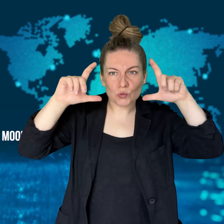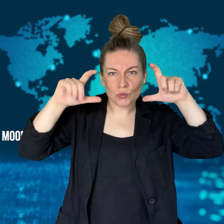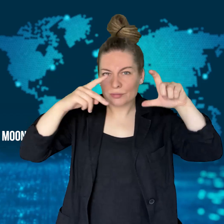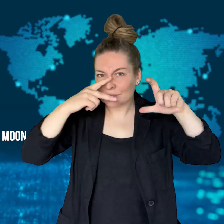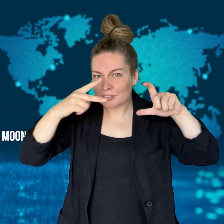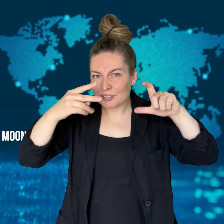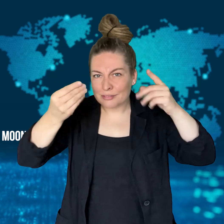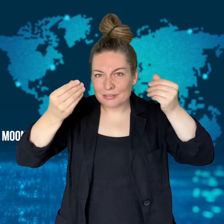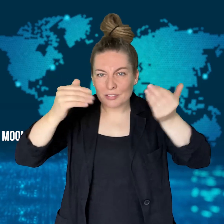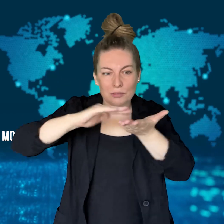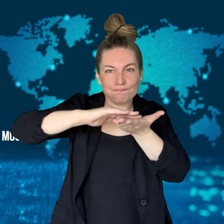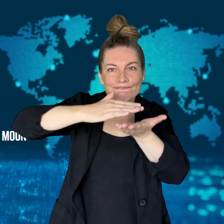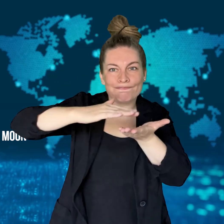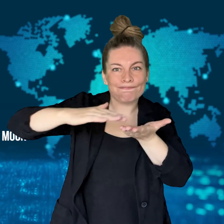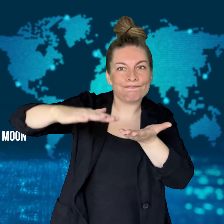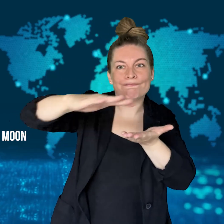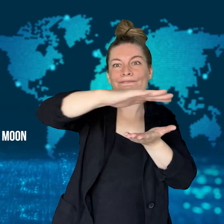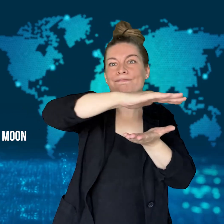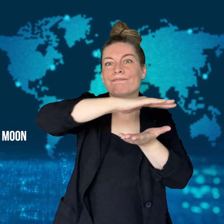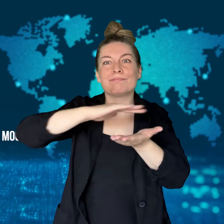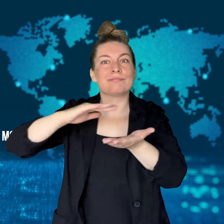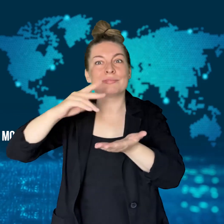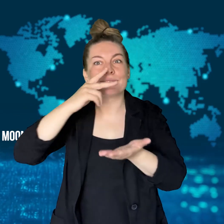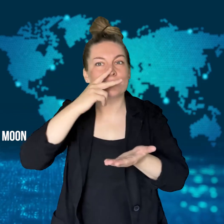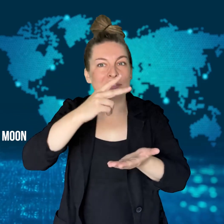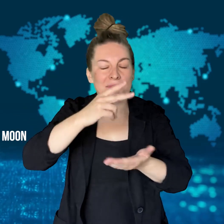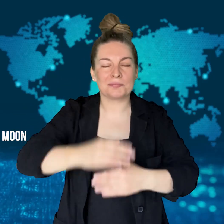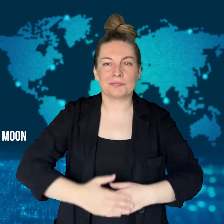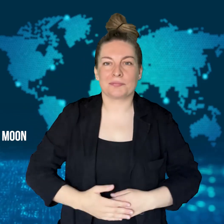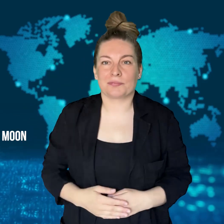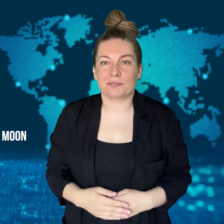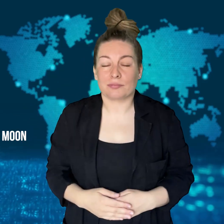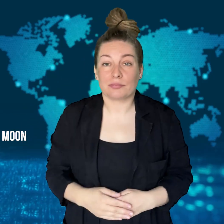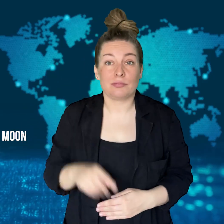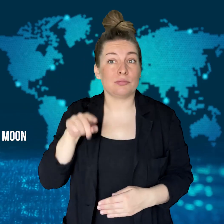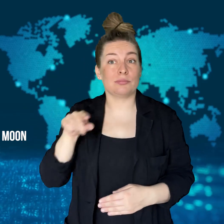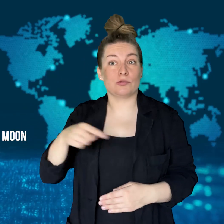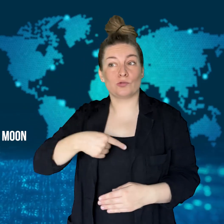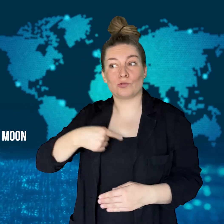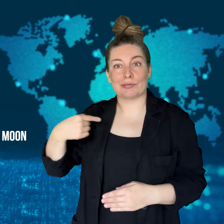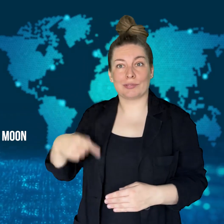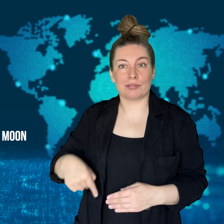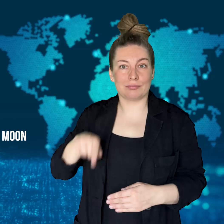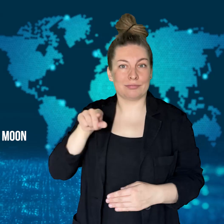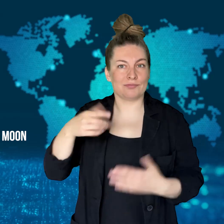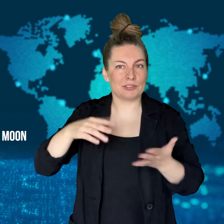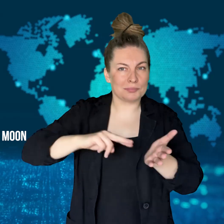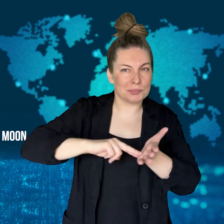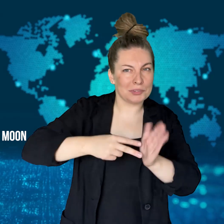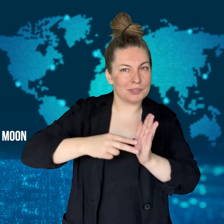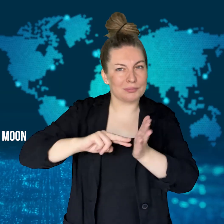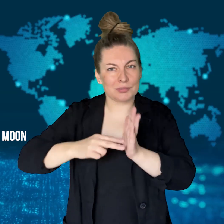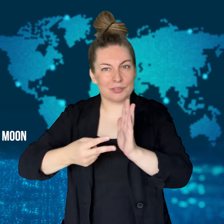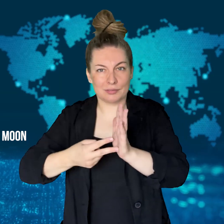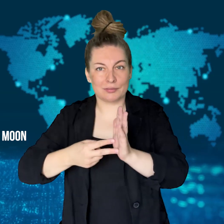The photos released showed close-ups of the lunar surface.